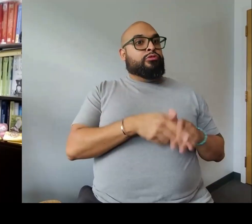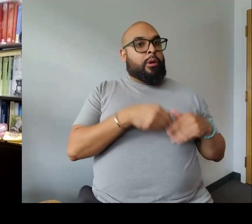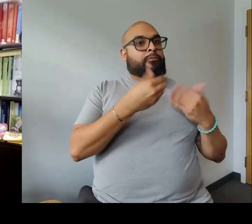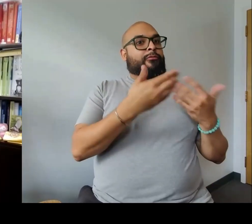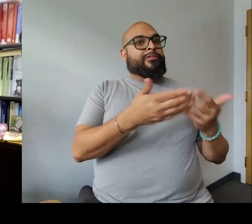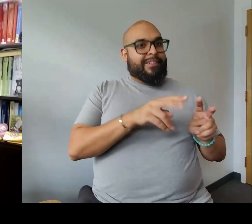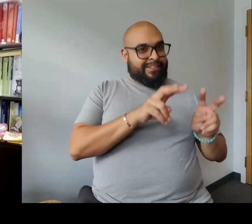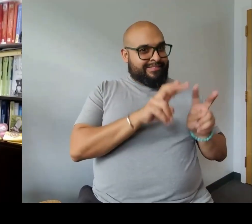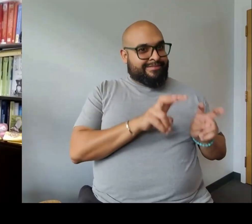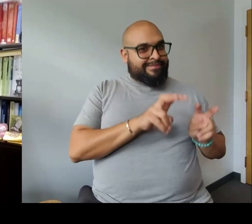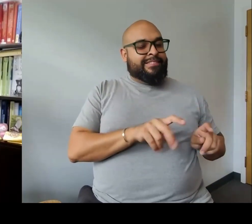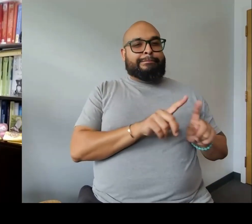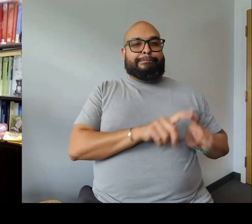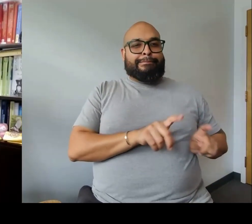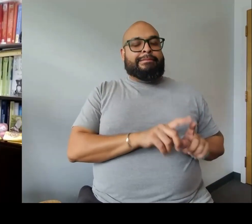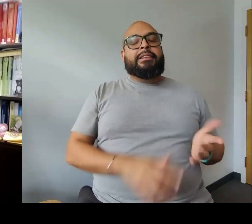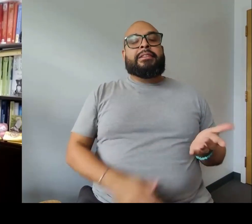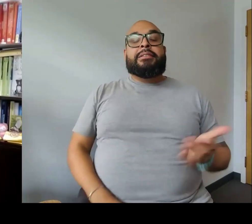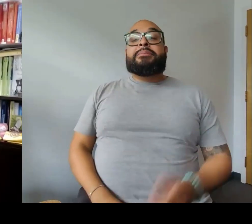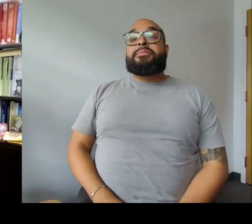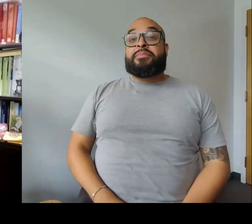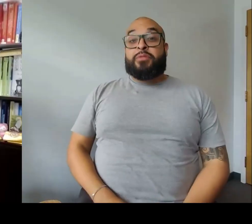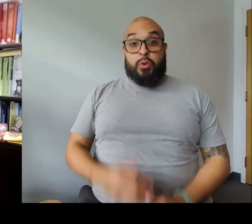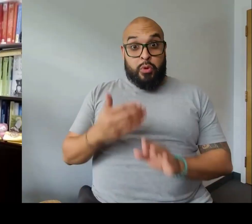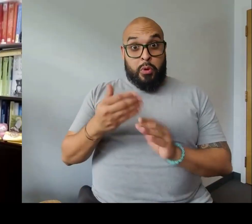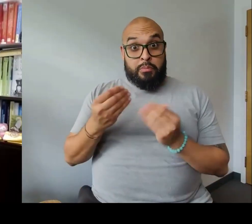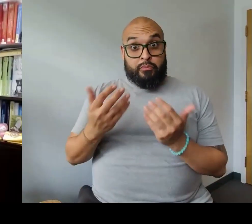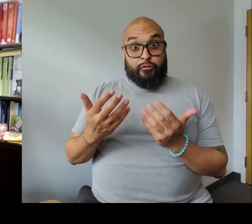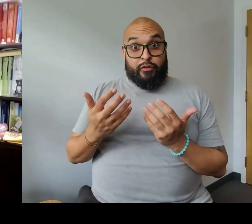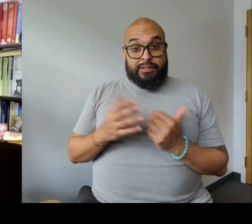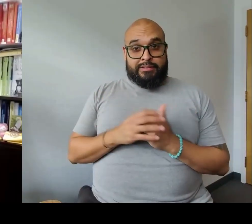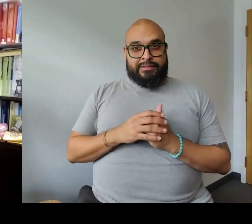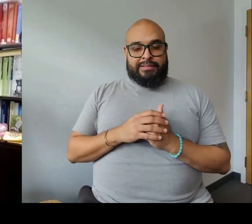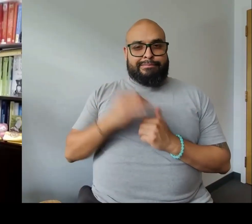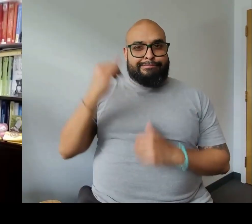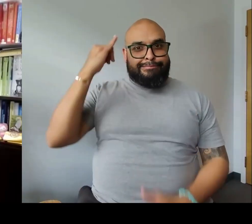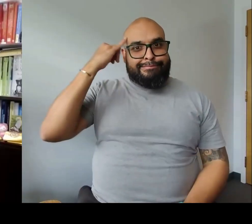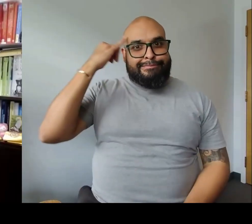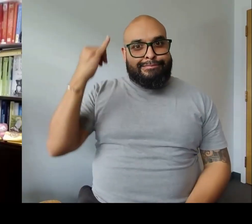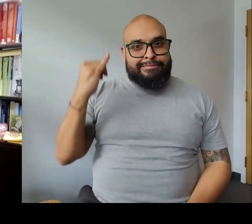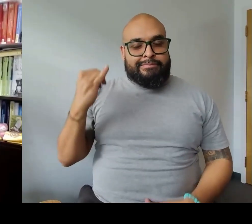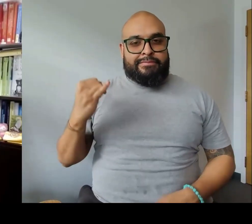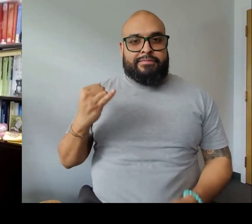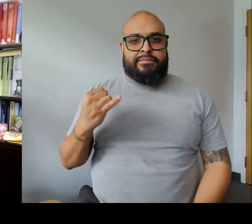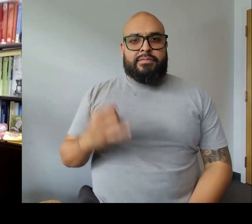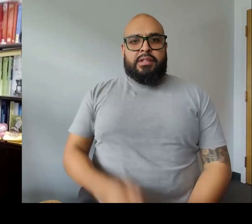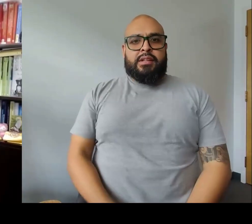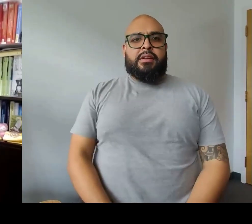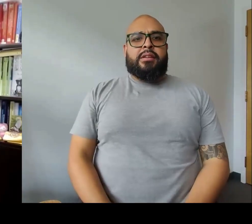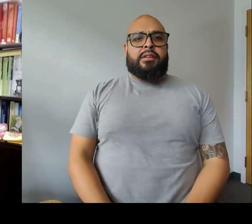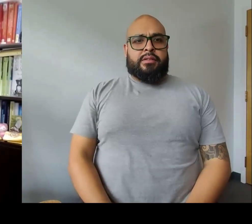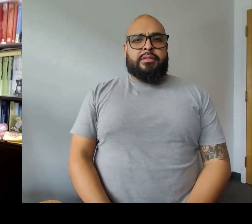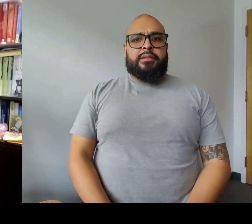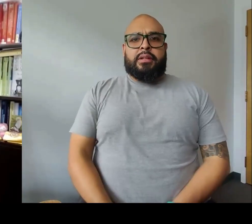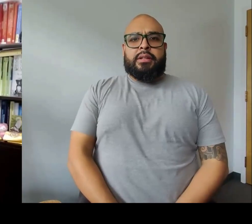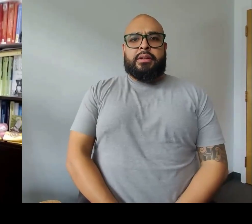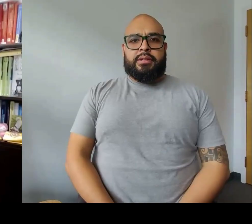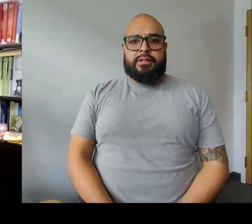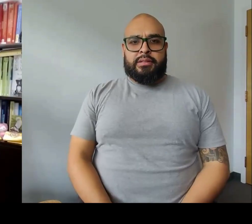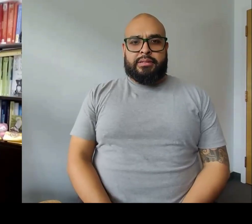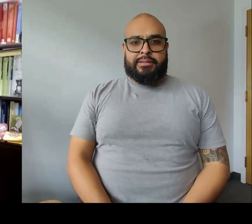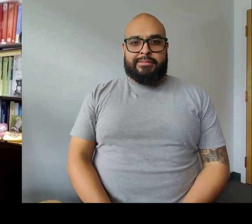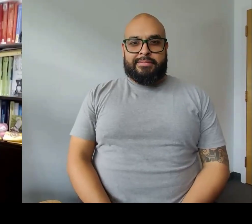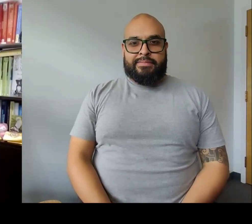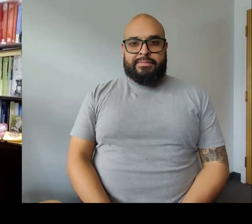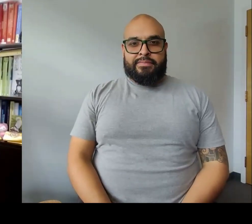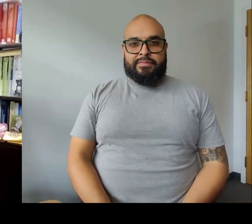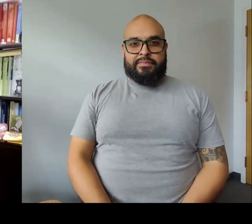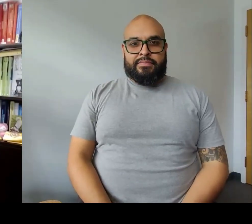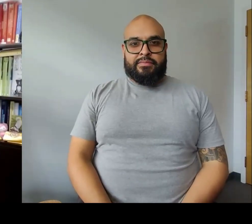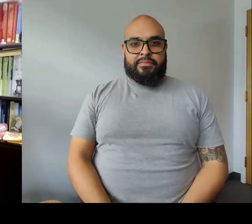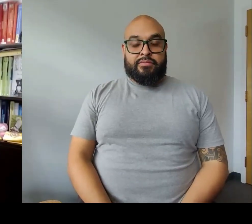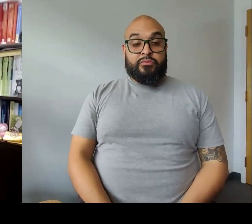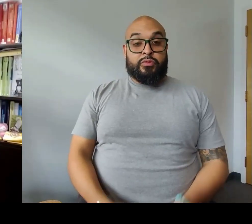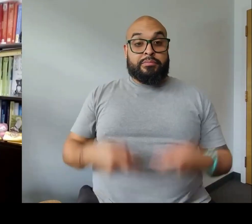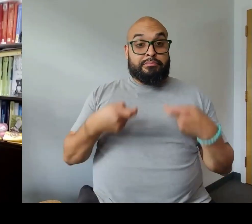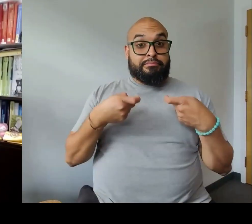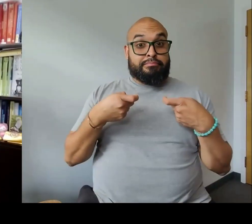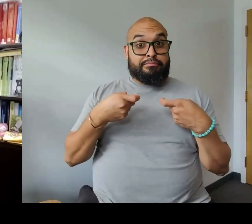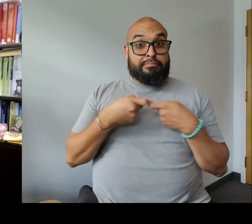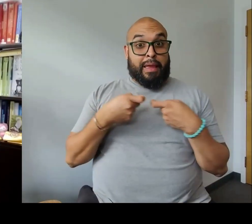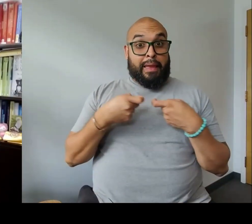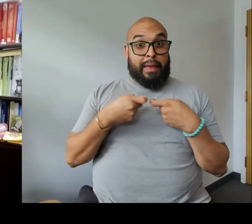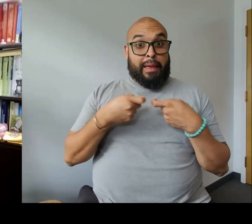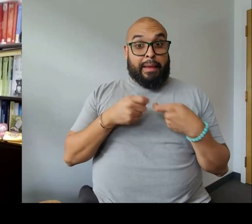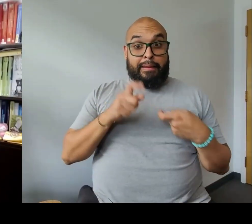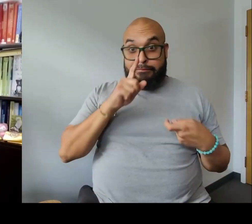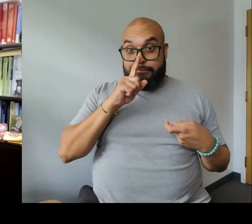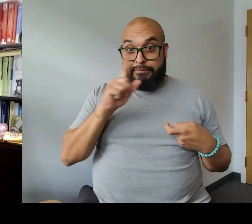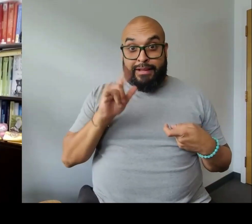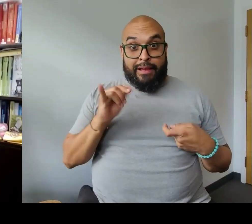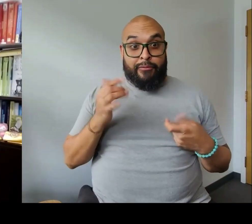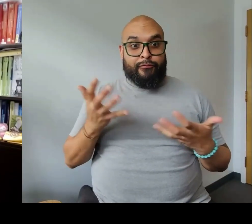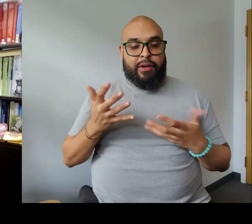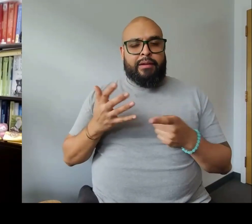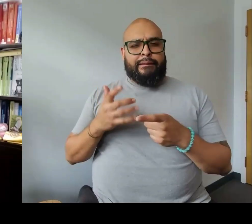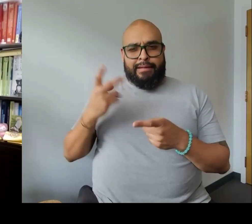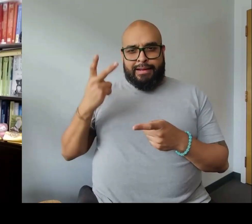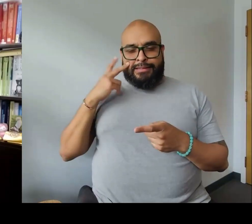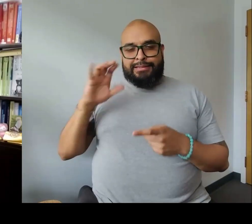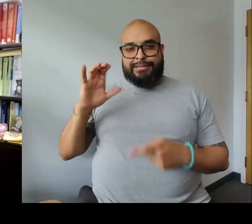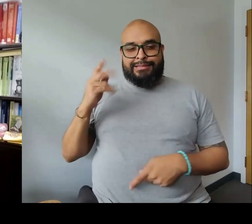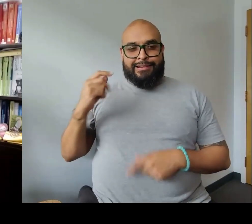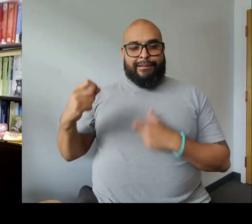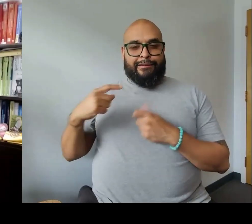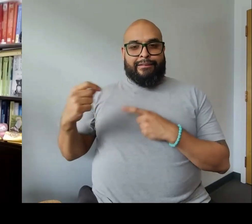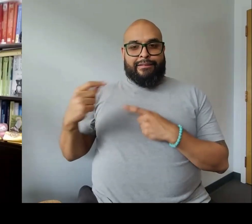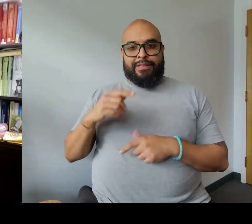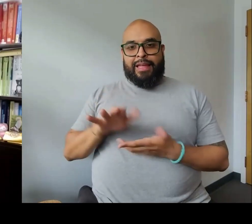And so just to give you a idea of what a battery might look like, and thank you, I see comments in the chat that the handout isn't working for them.